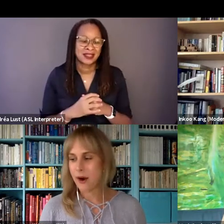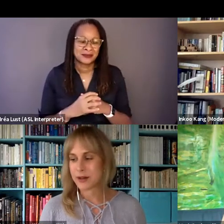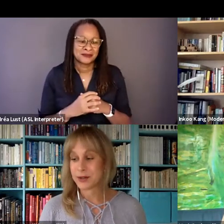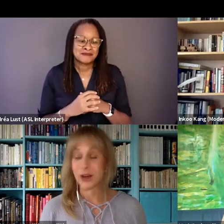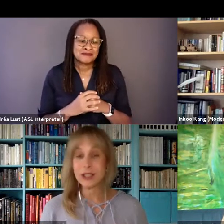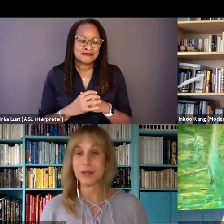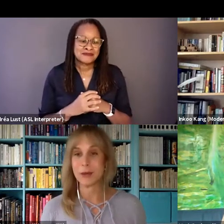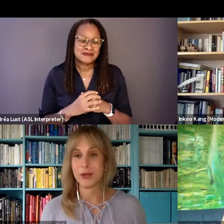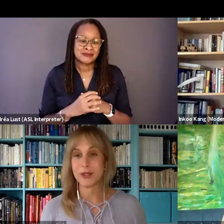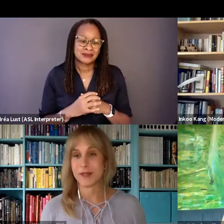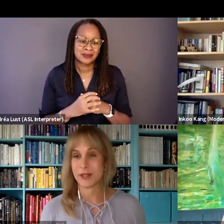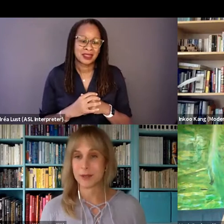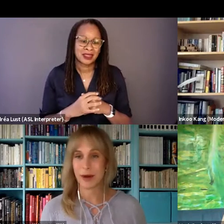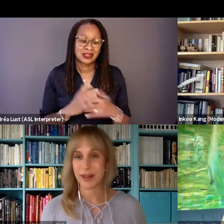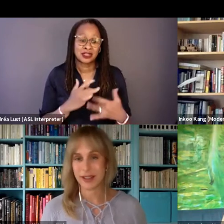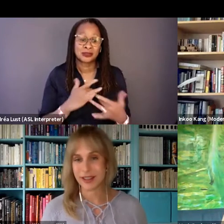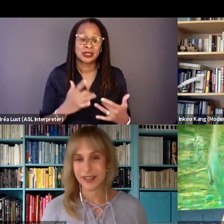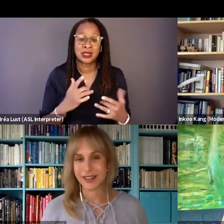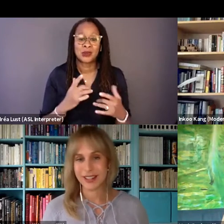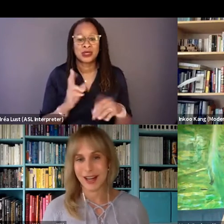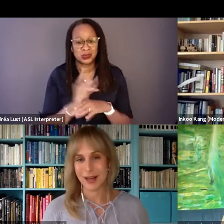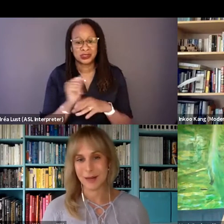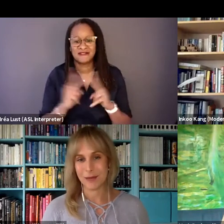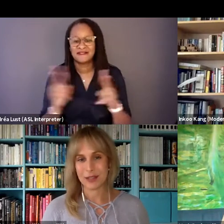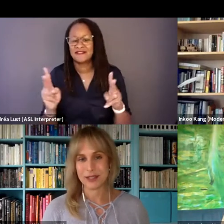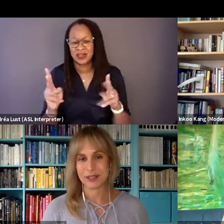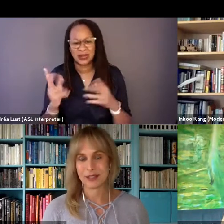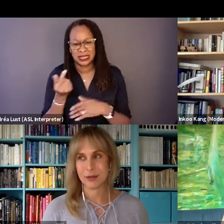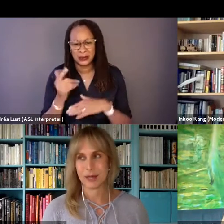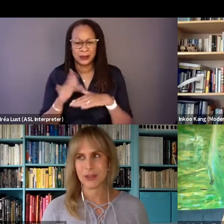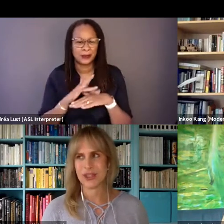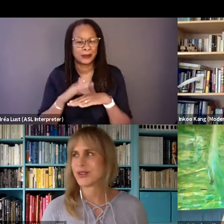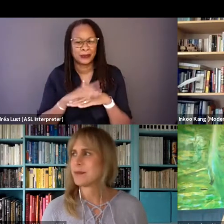And ultimately, we use that very sparingly, Liz being mis-gendered.